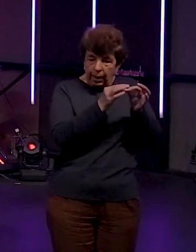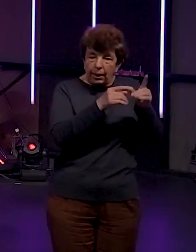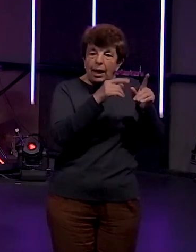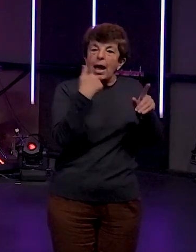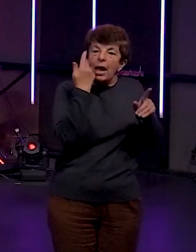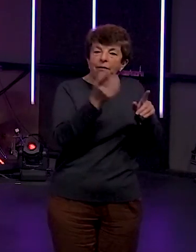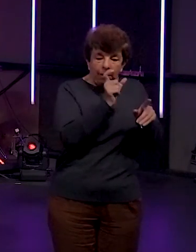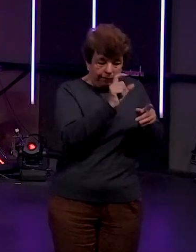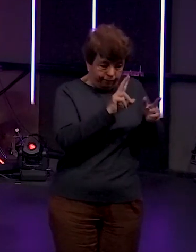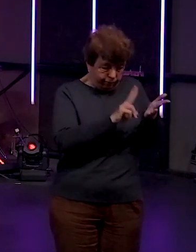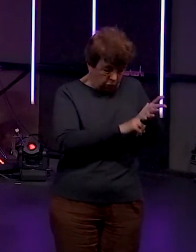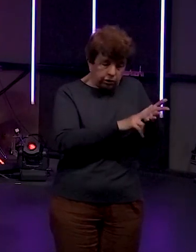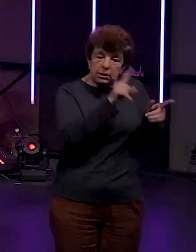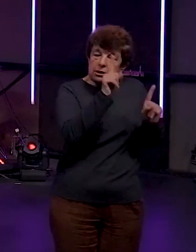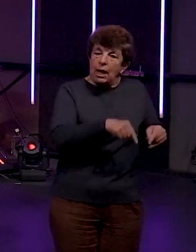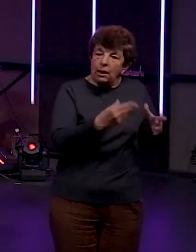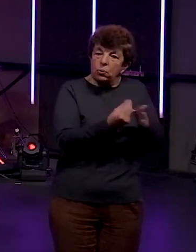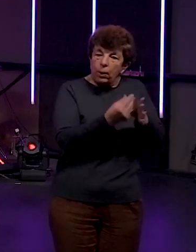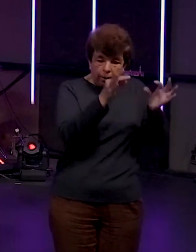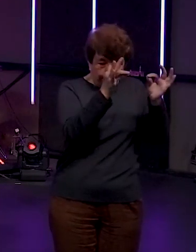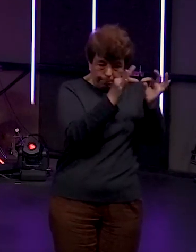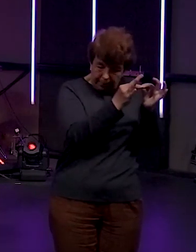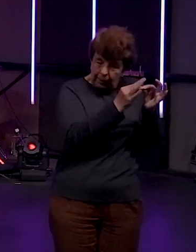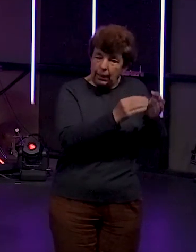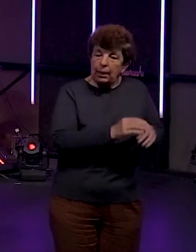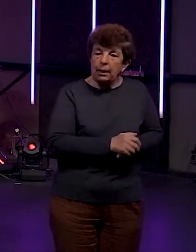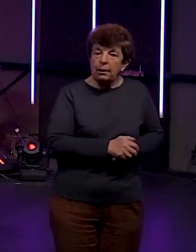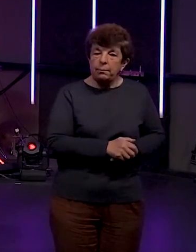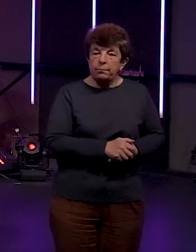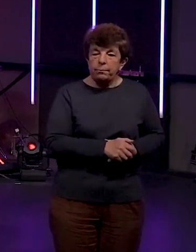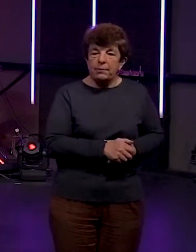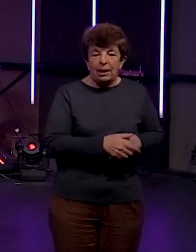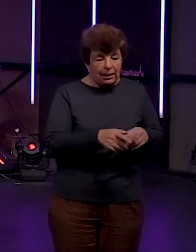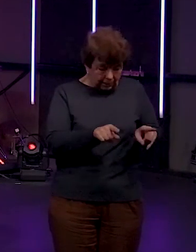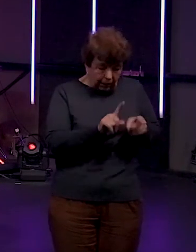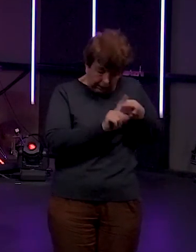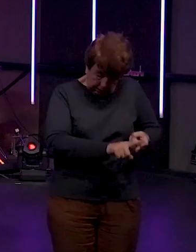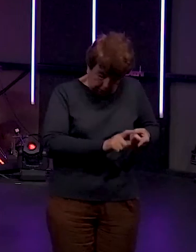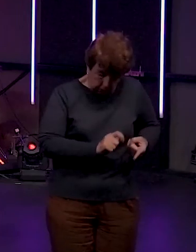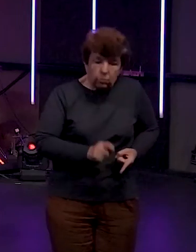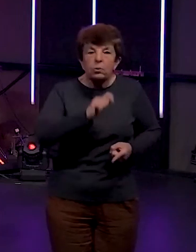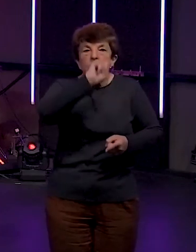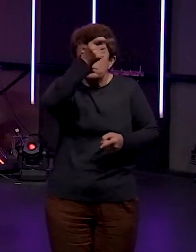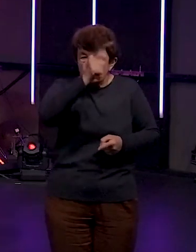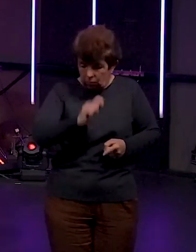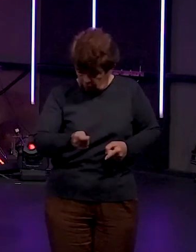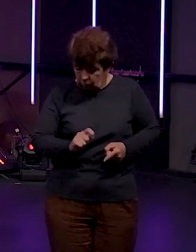Every verse begins with the letter Beth and so it continues all the way through.